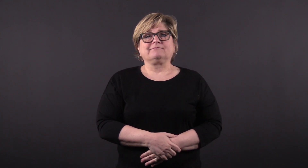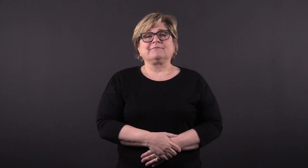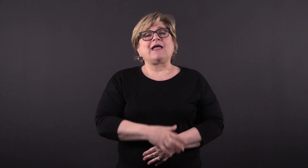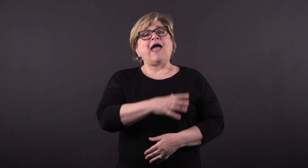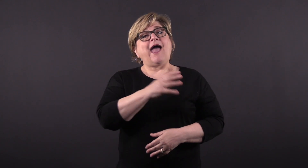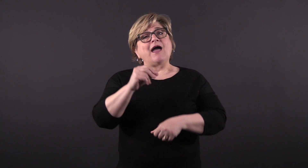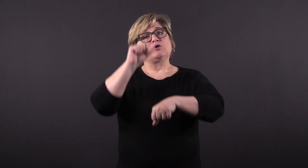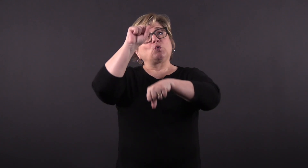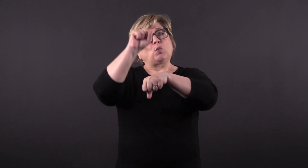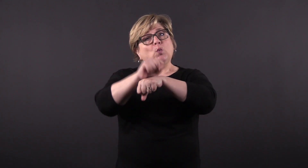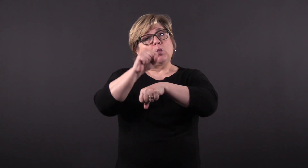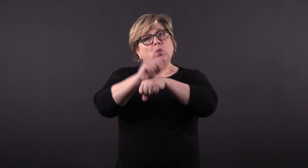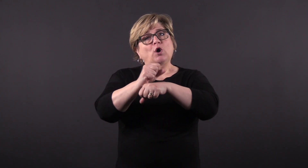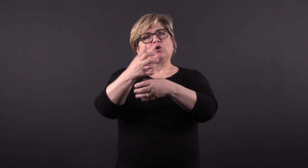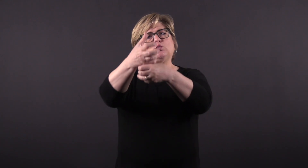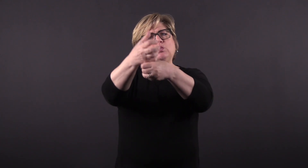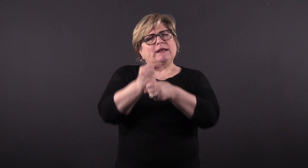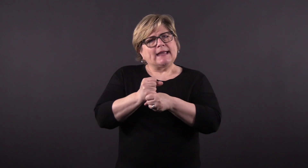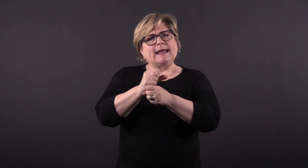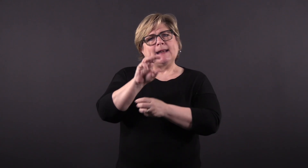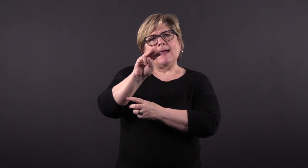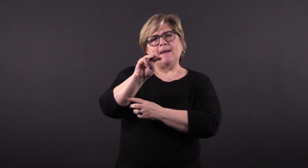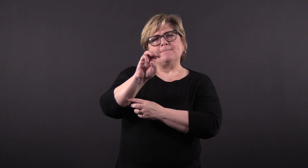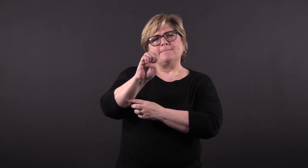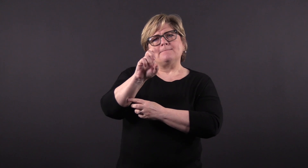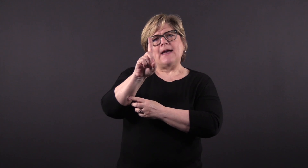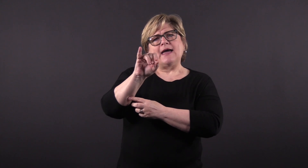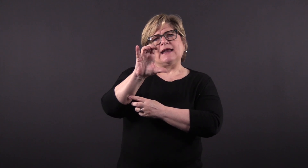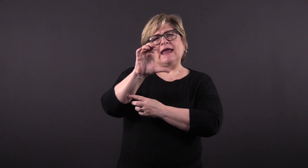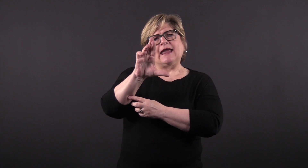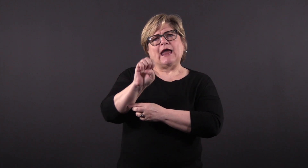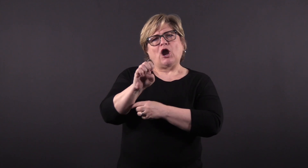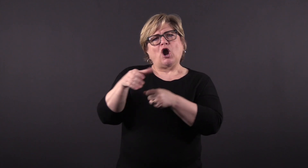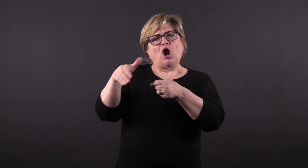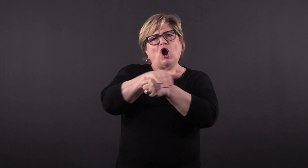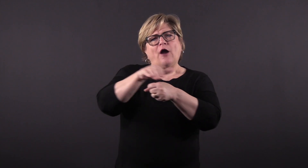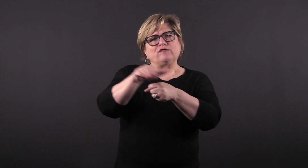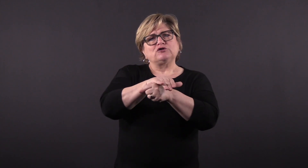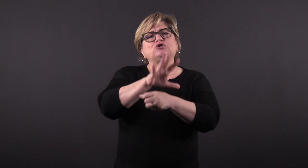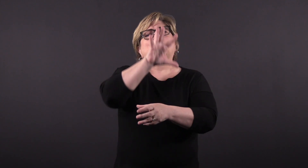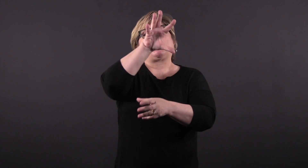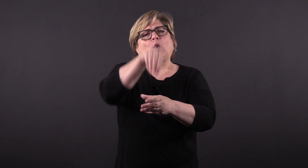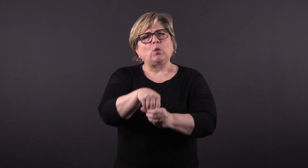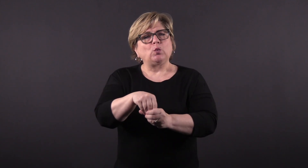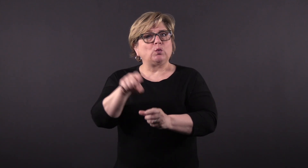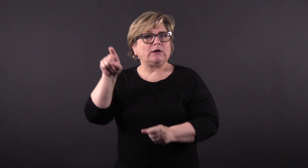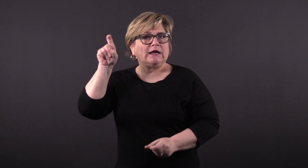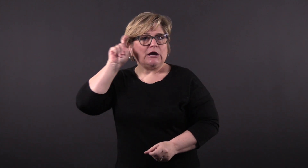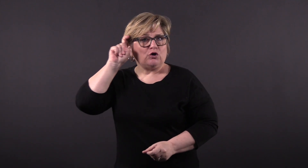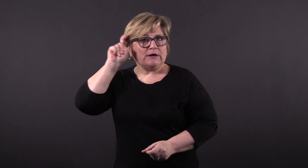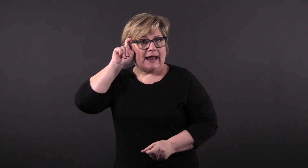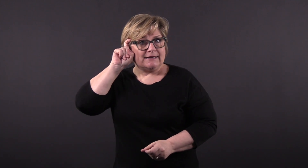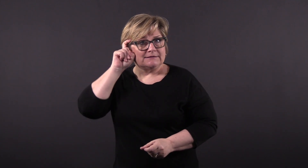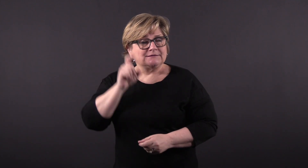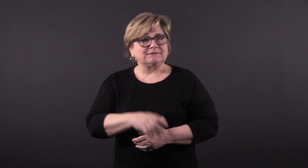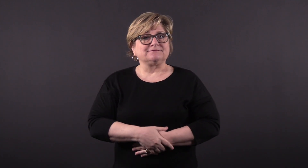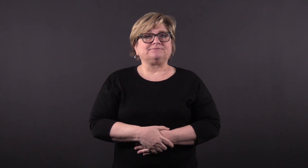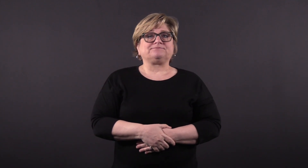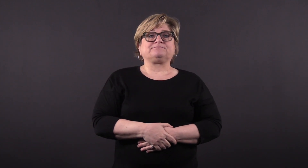Work to get Medicare coverage to include hearing aids